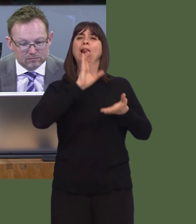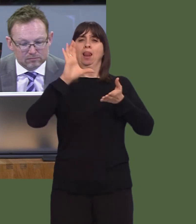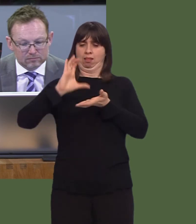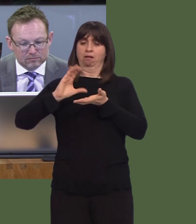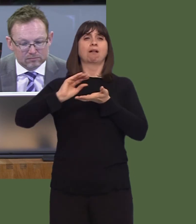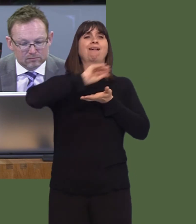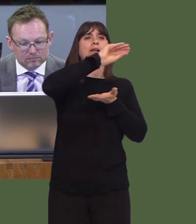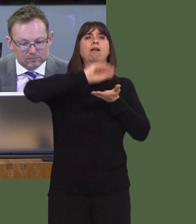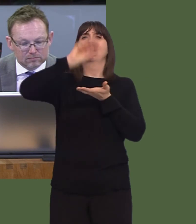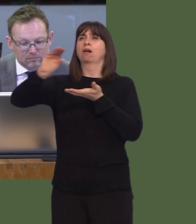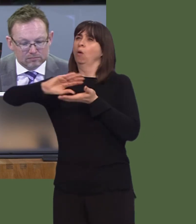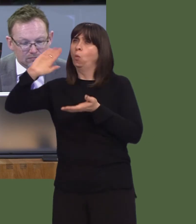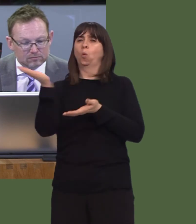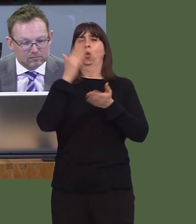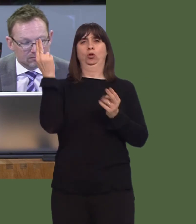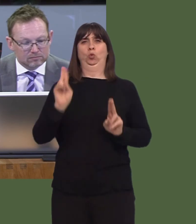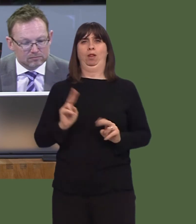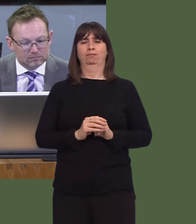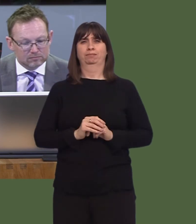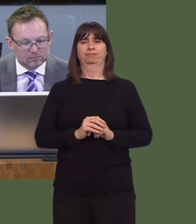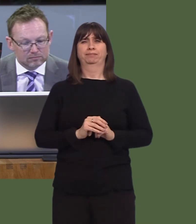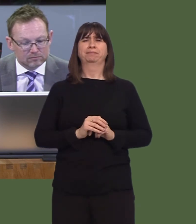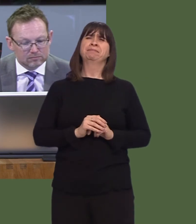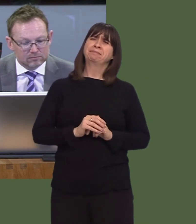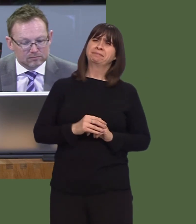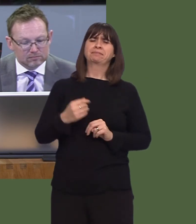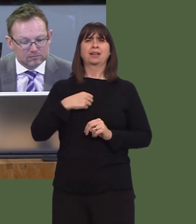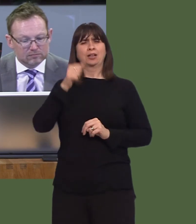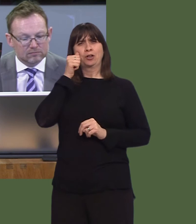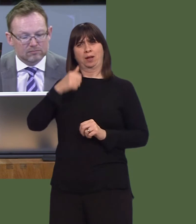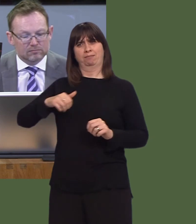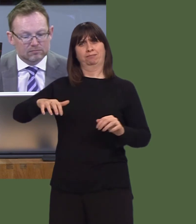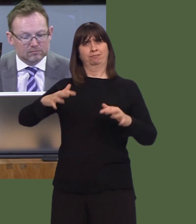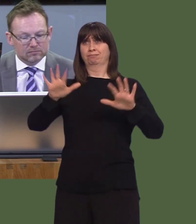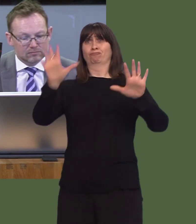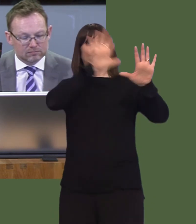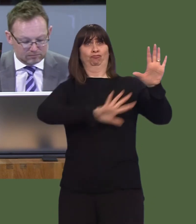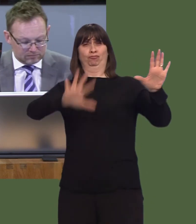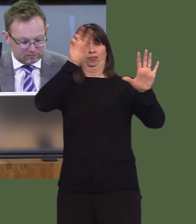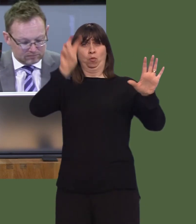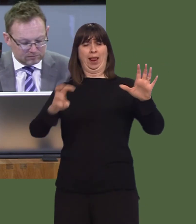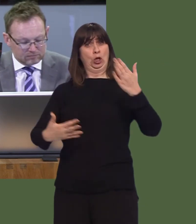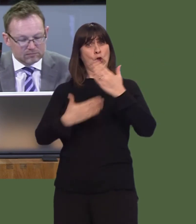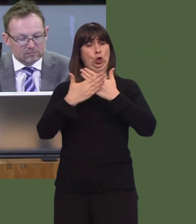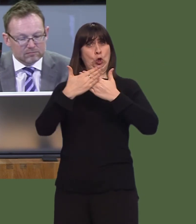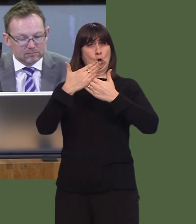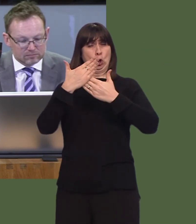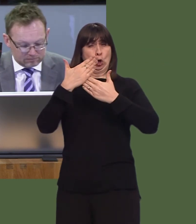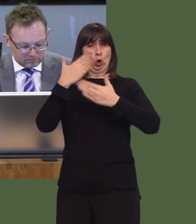Now, throughout Wales, we have a number of new builds, either built this year or literally in the last sort of 18 months to two years.